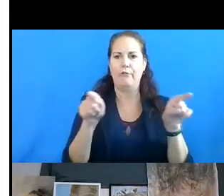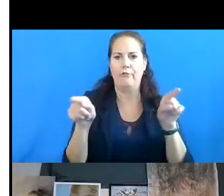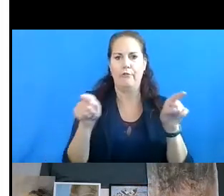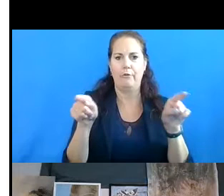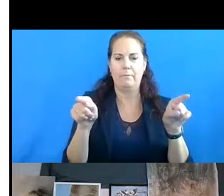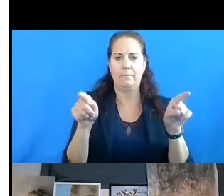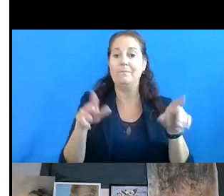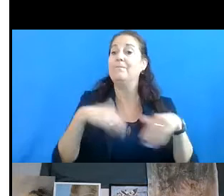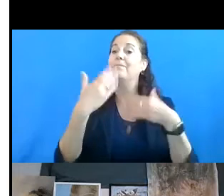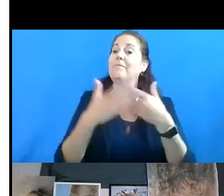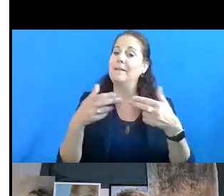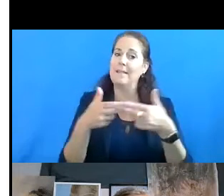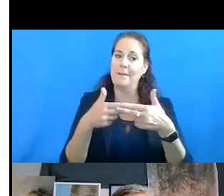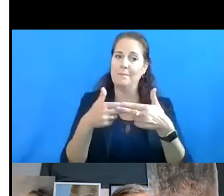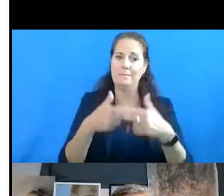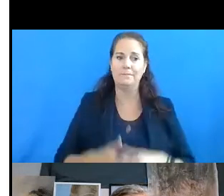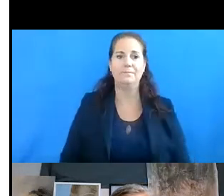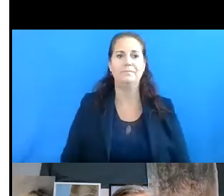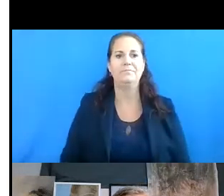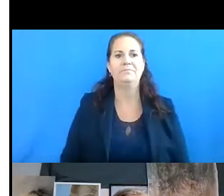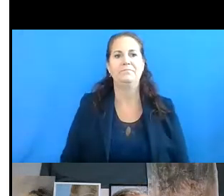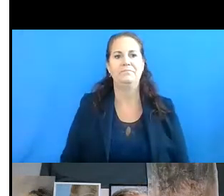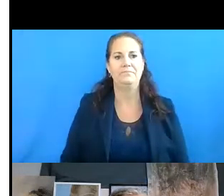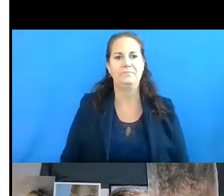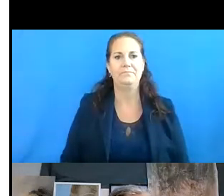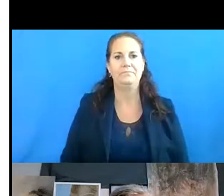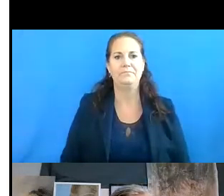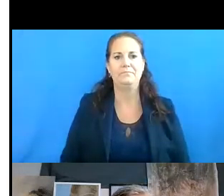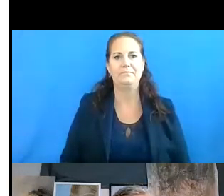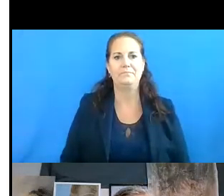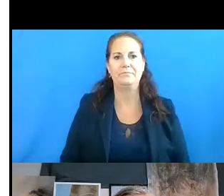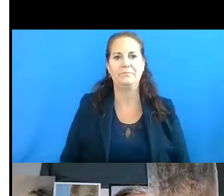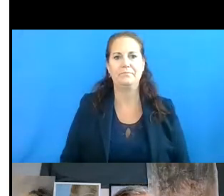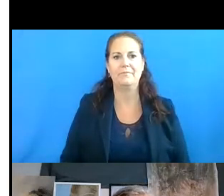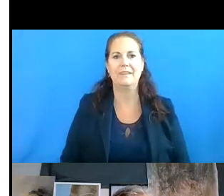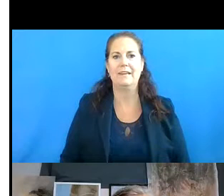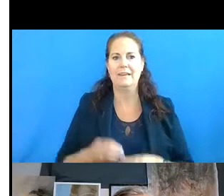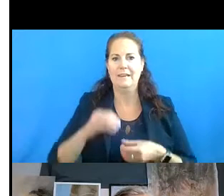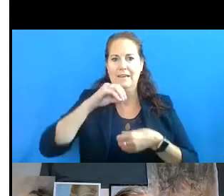Next slide. Interconnectedness.